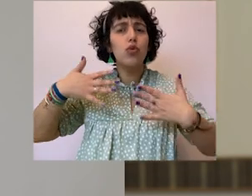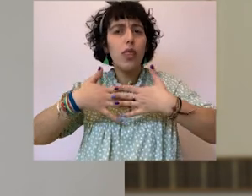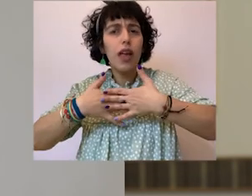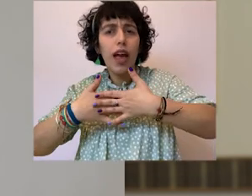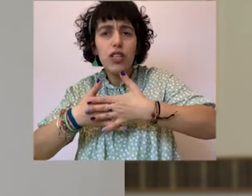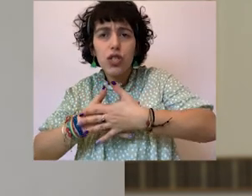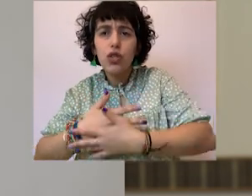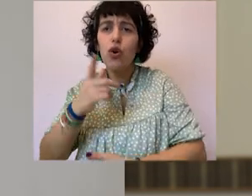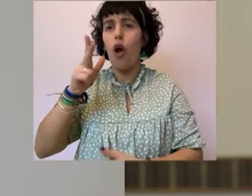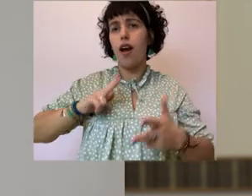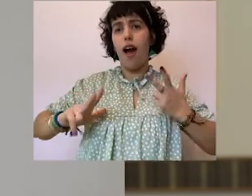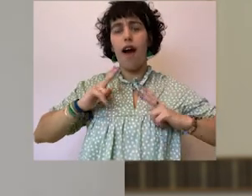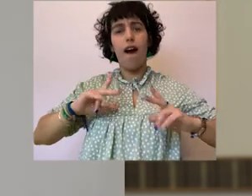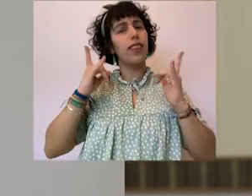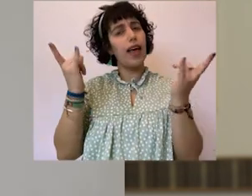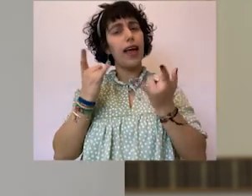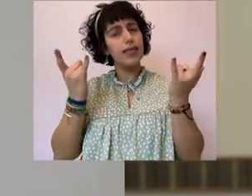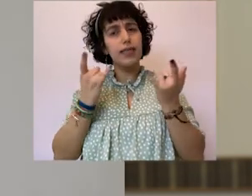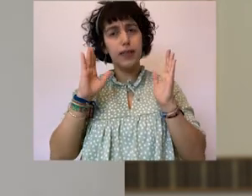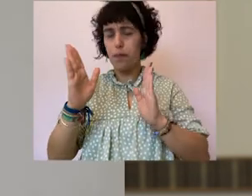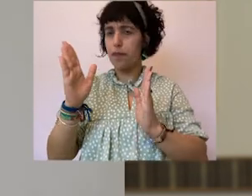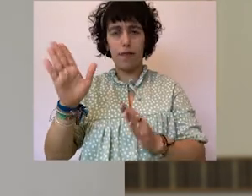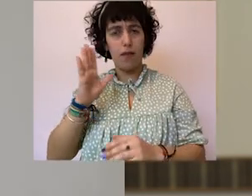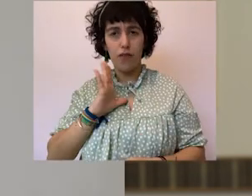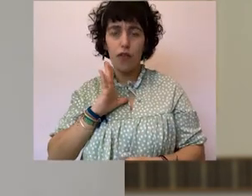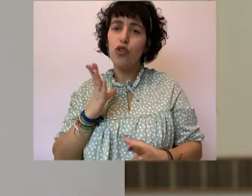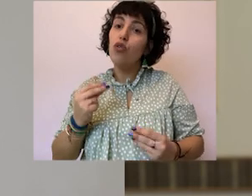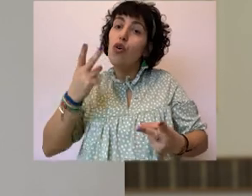there was a moment when I felt incredibly comfortable and free